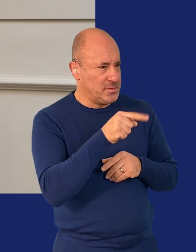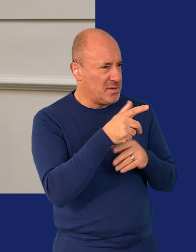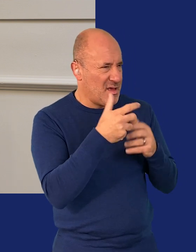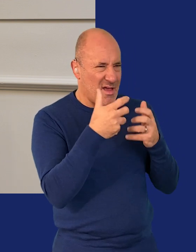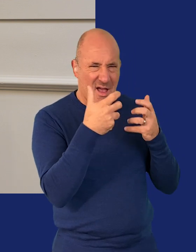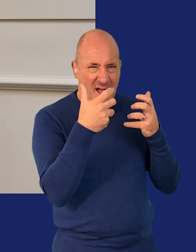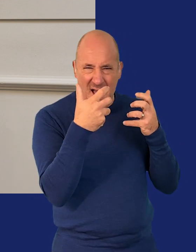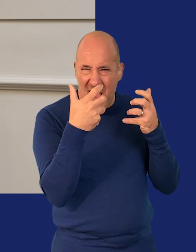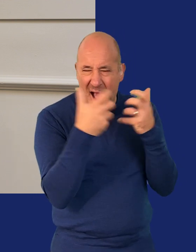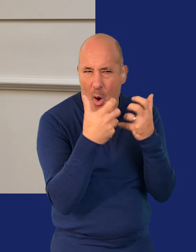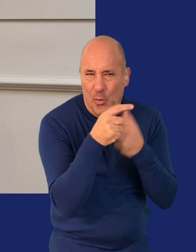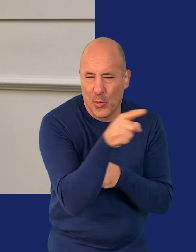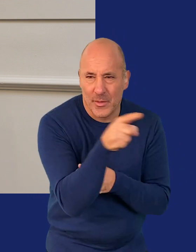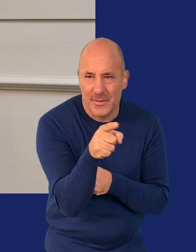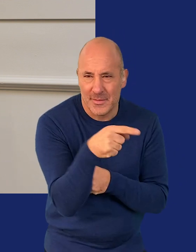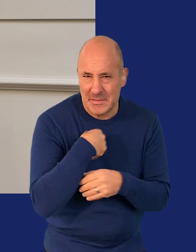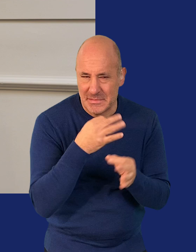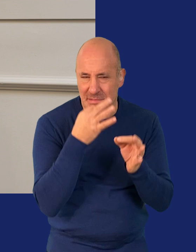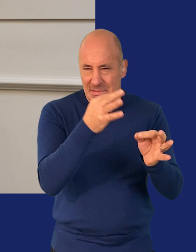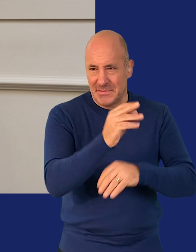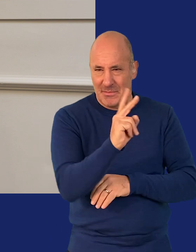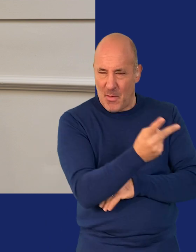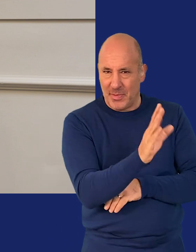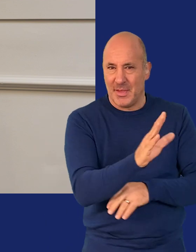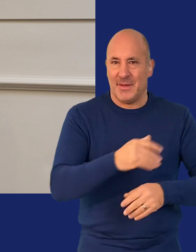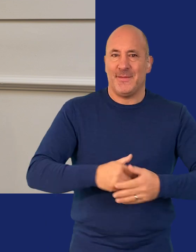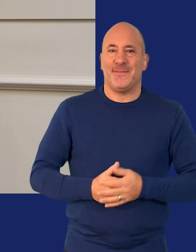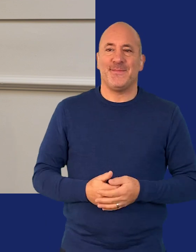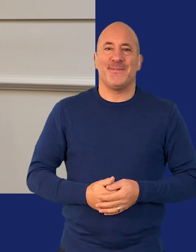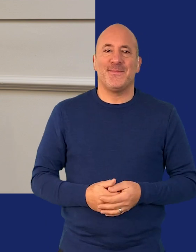preferred by the community, how do